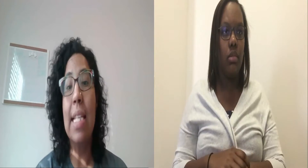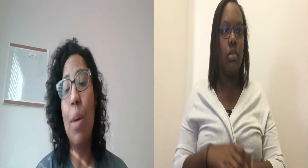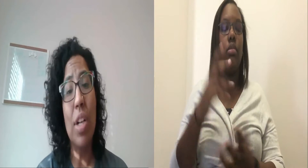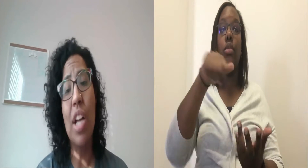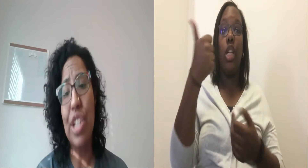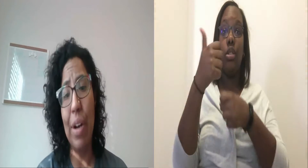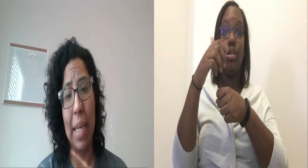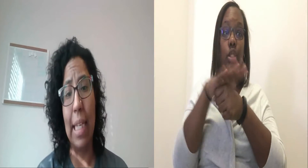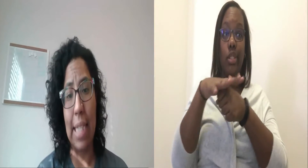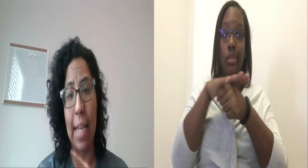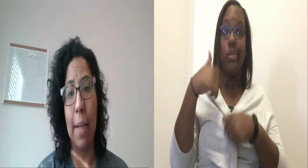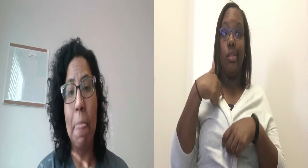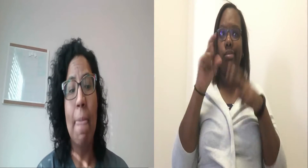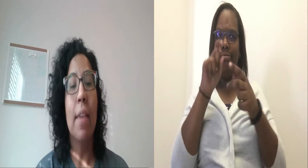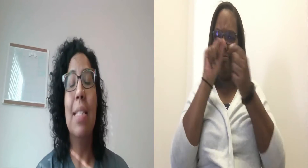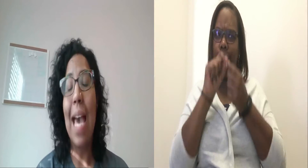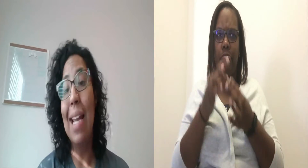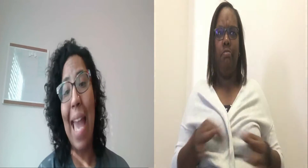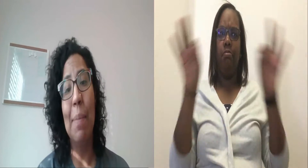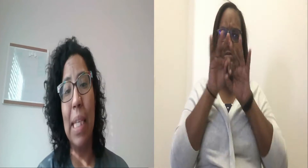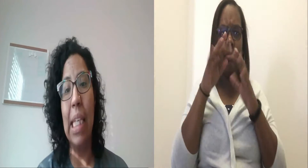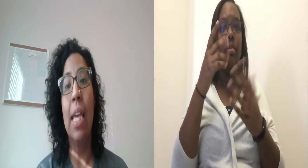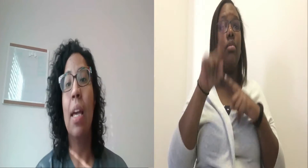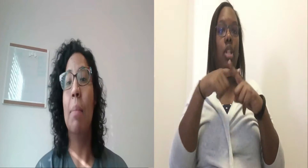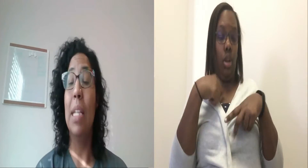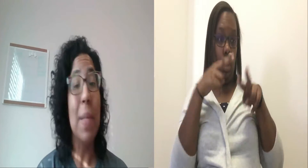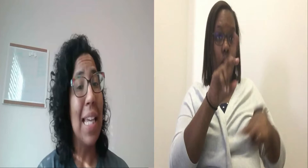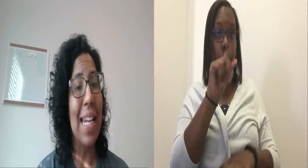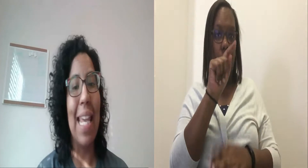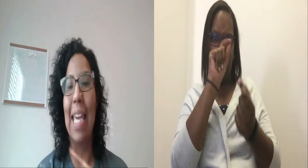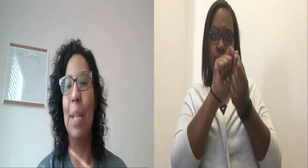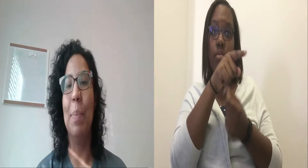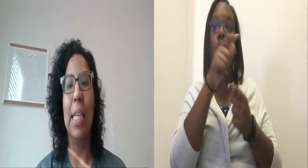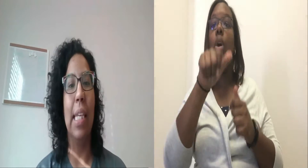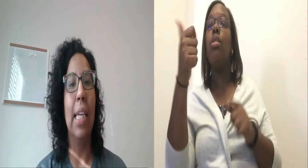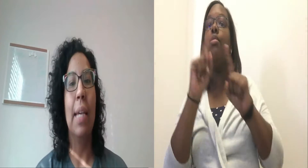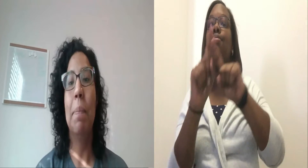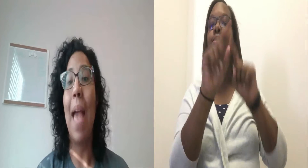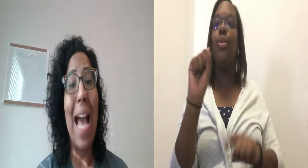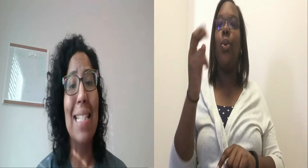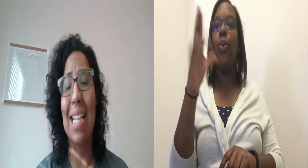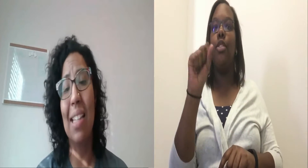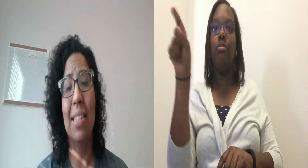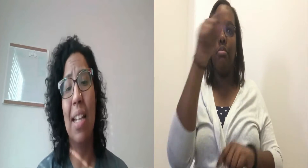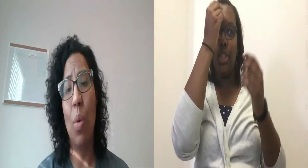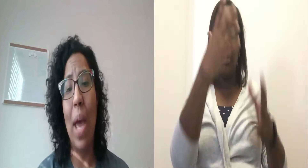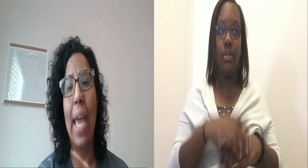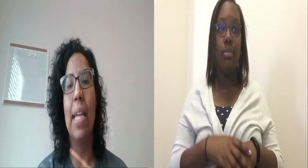is that we're not cherry picking data. Data can be manipulated, it can be asked and collected in a way